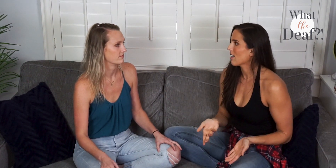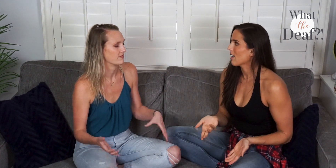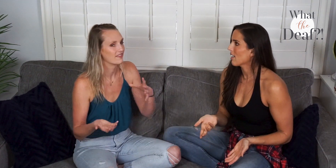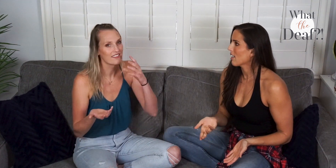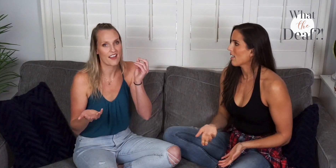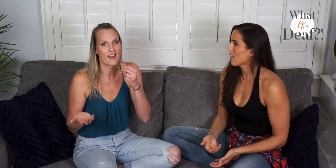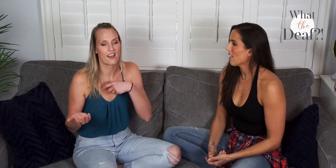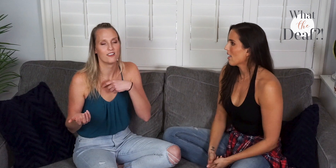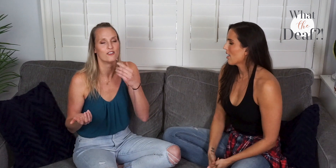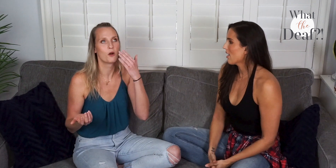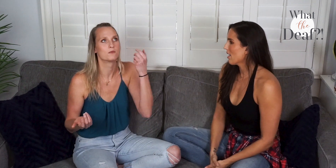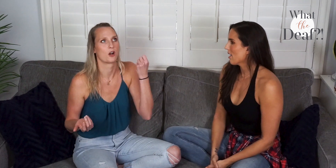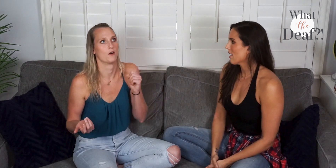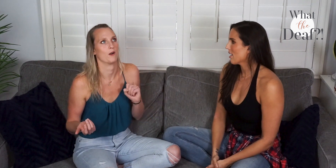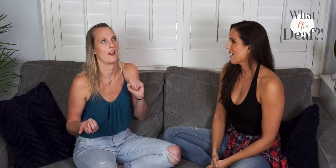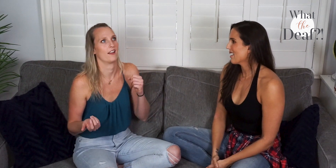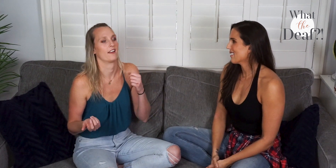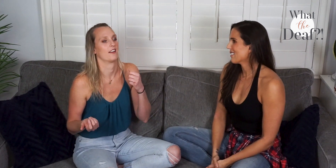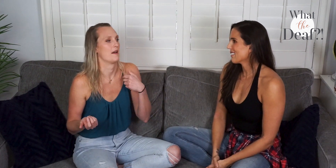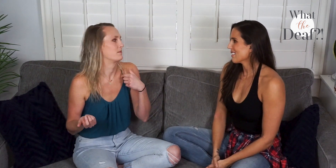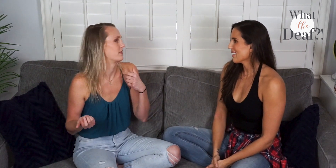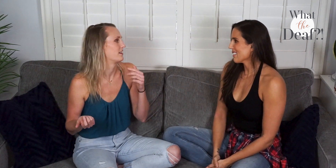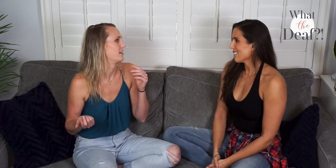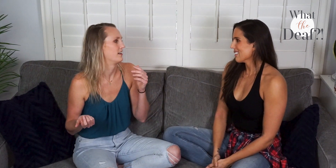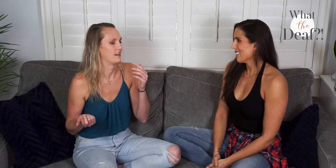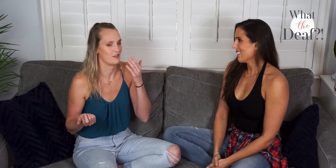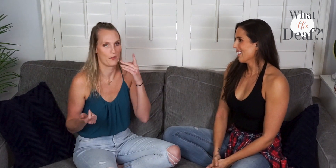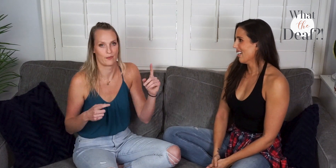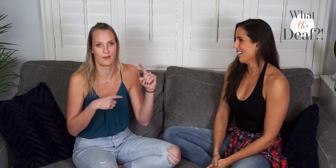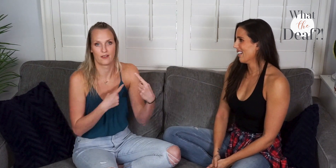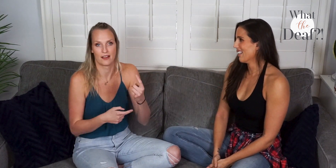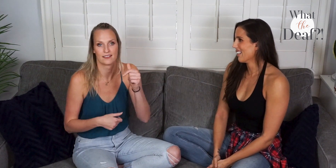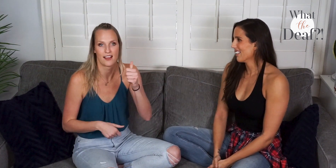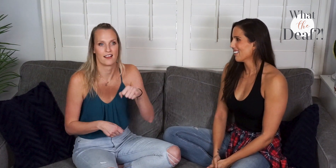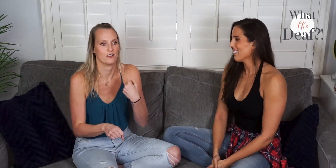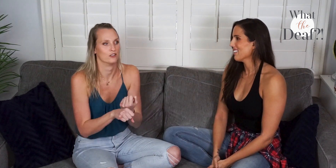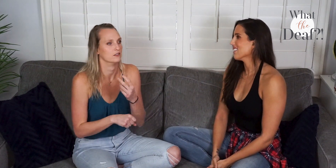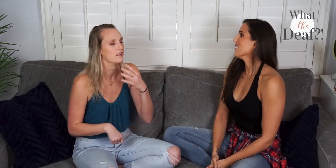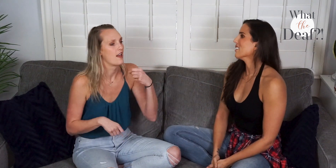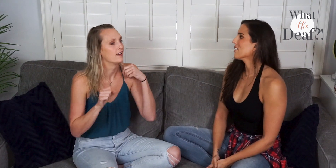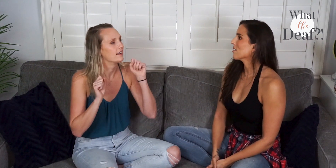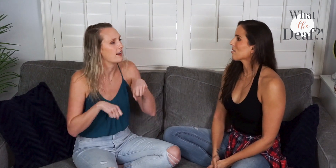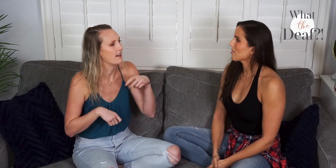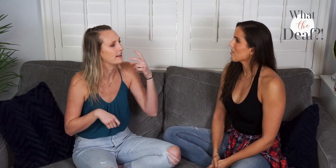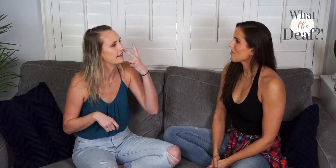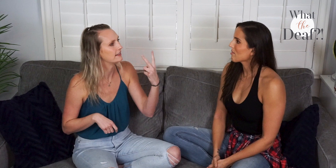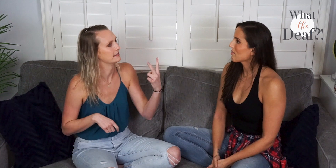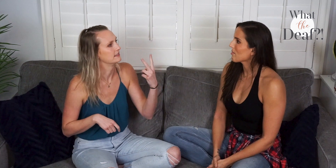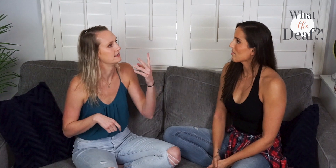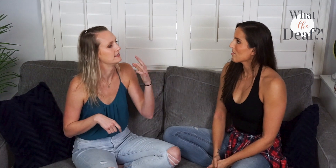Yeah, and I've known Sarah for, I mean, I've known her for the past 10 years and I can always see